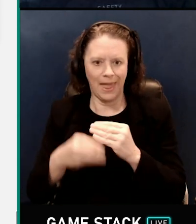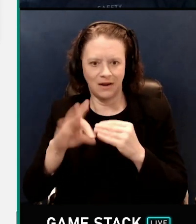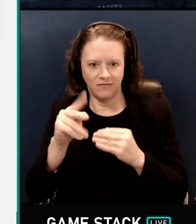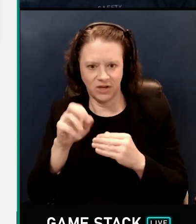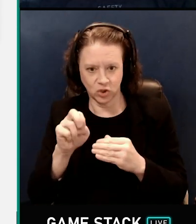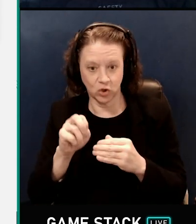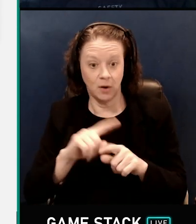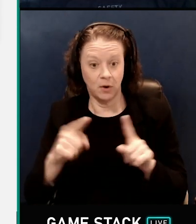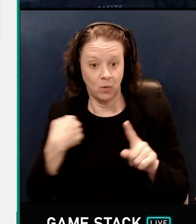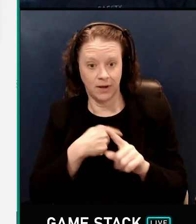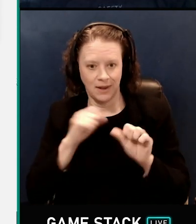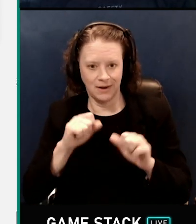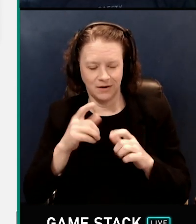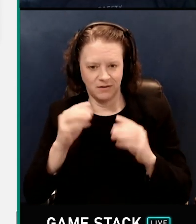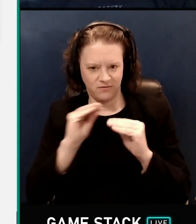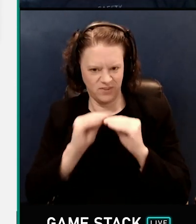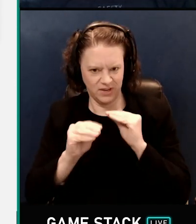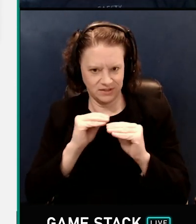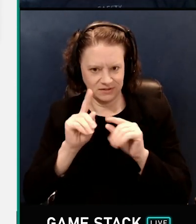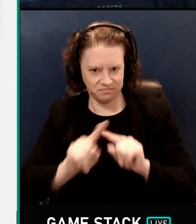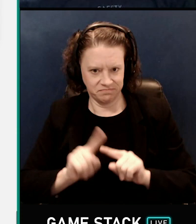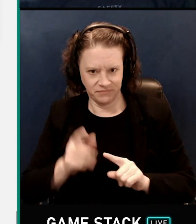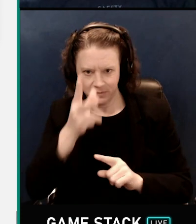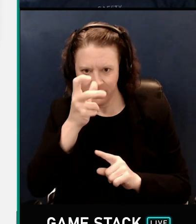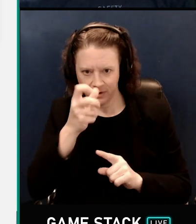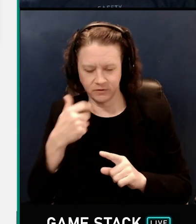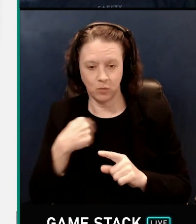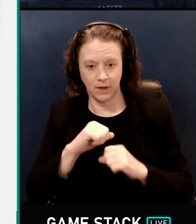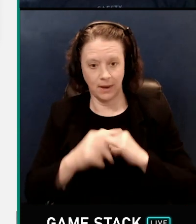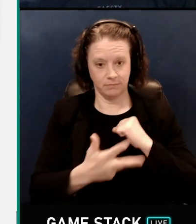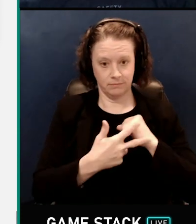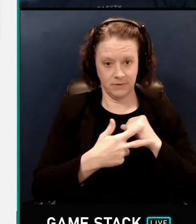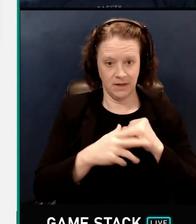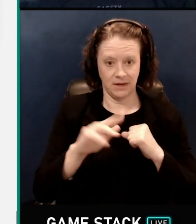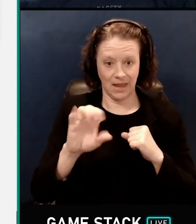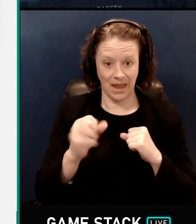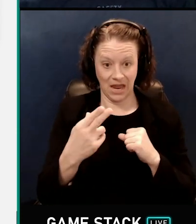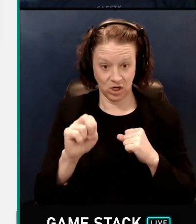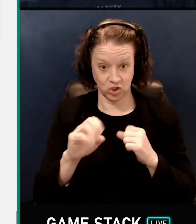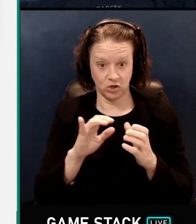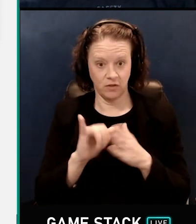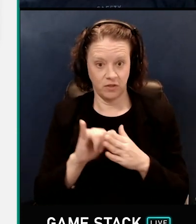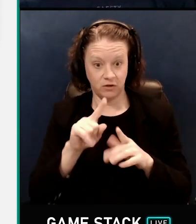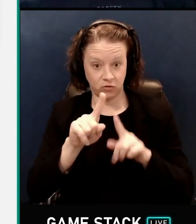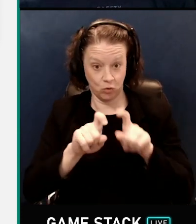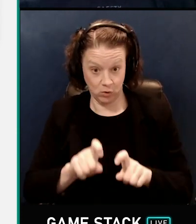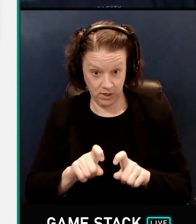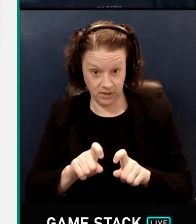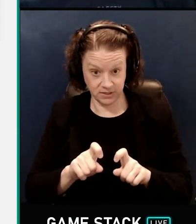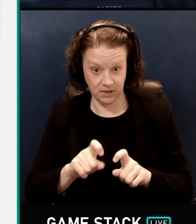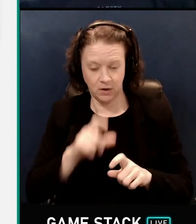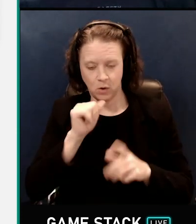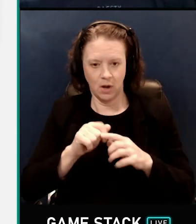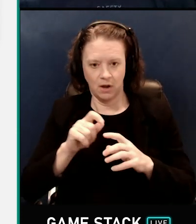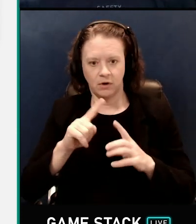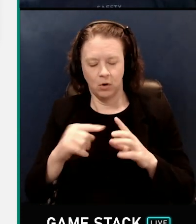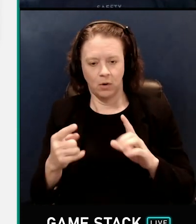Also, by caching the queries we could reuse this data instead of hammering the game every time we need a new piece of data.